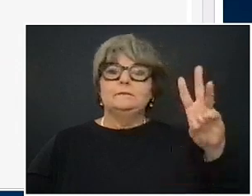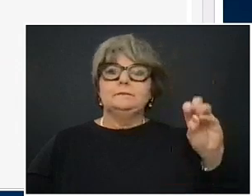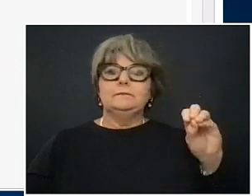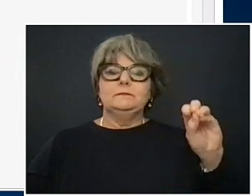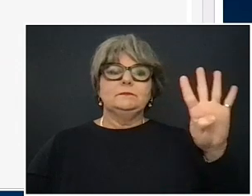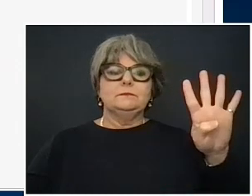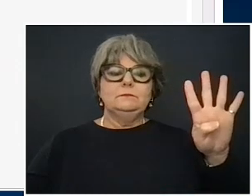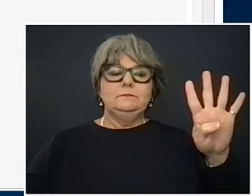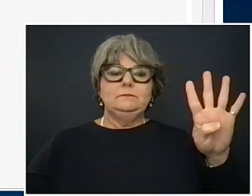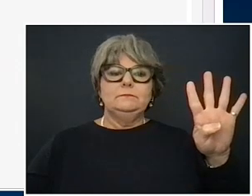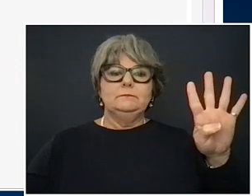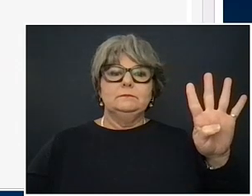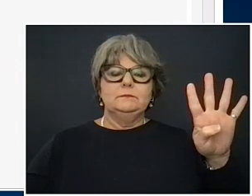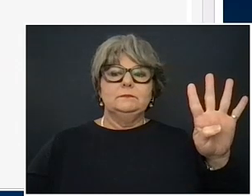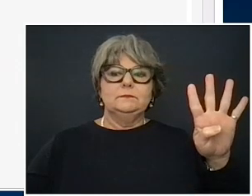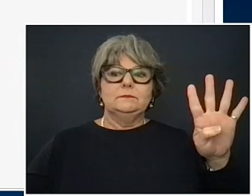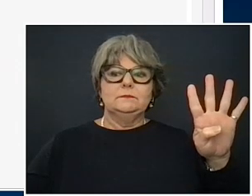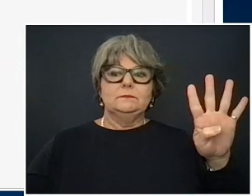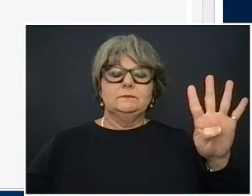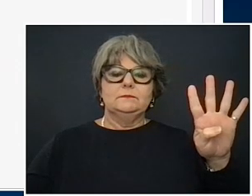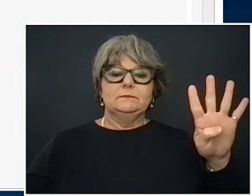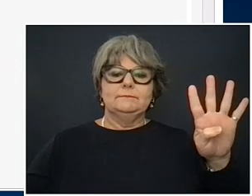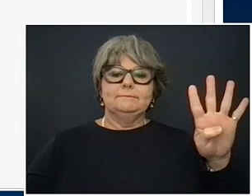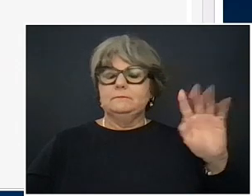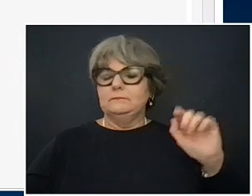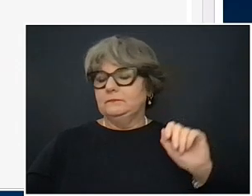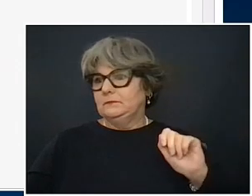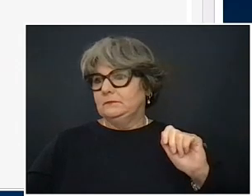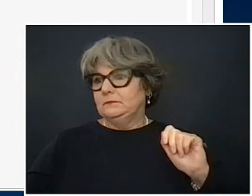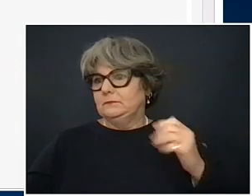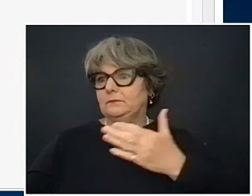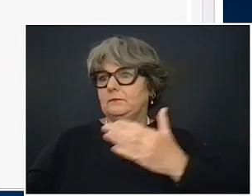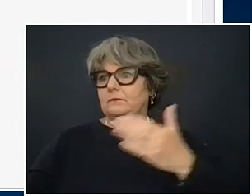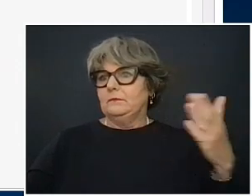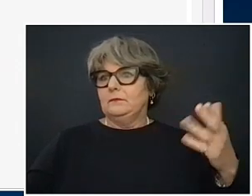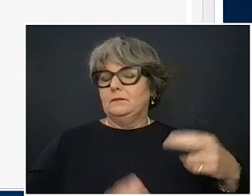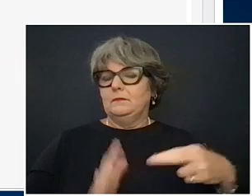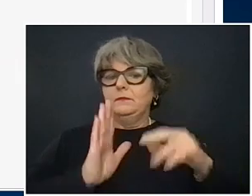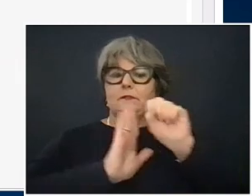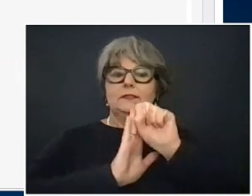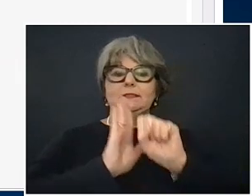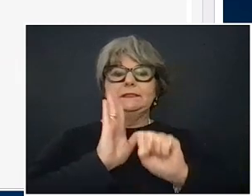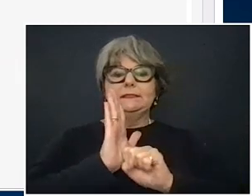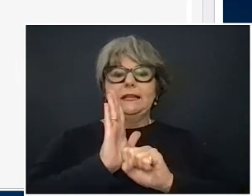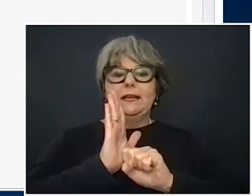say to the representative for the state boards of nursing, you know, we got some